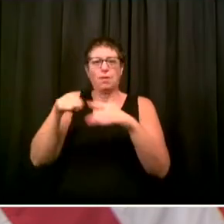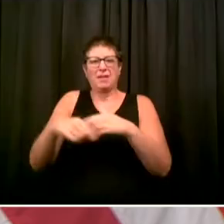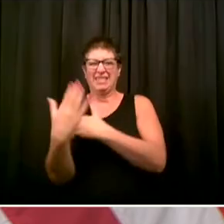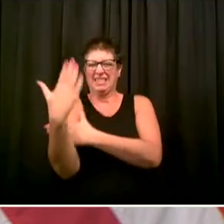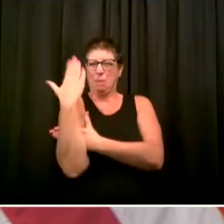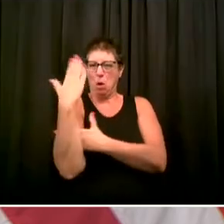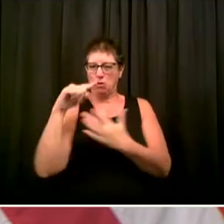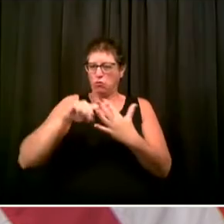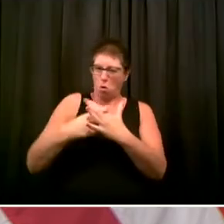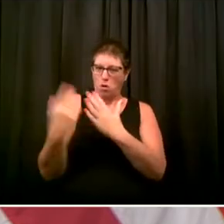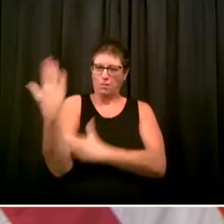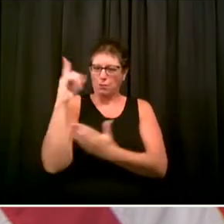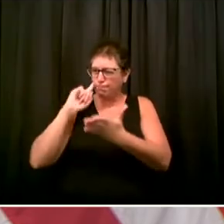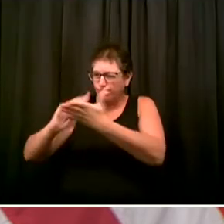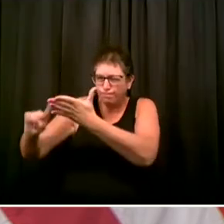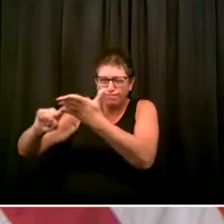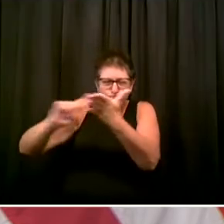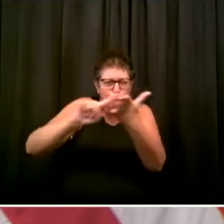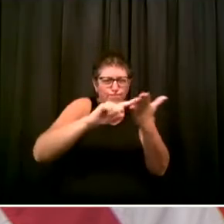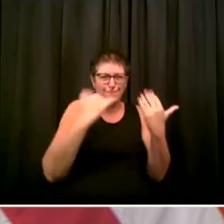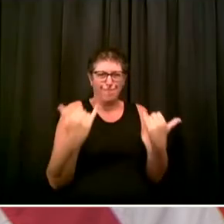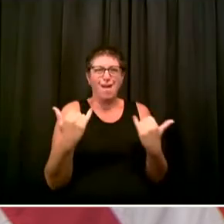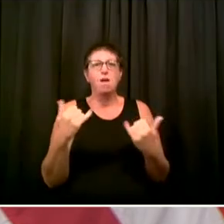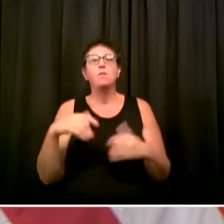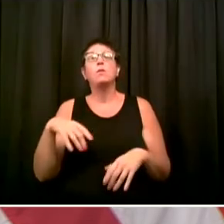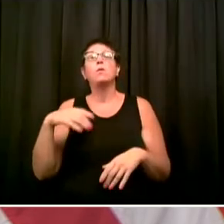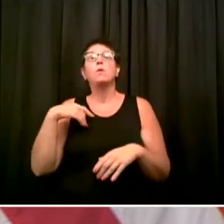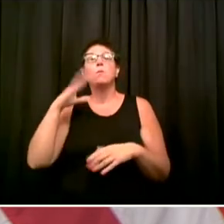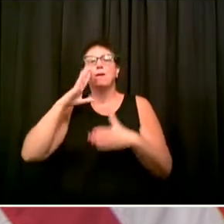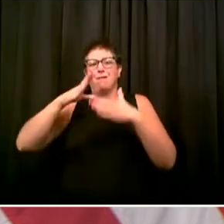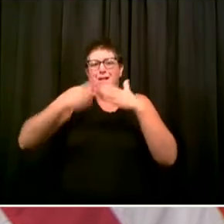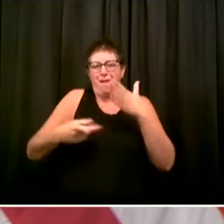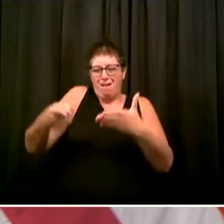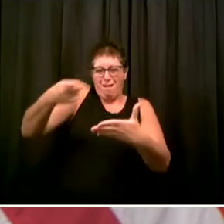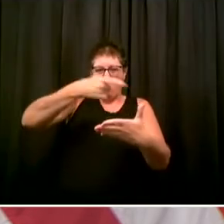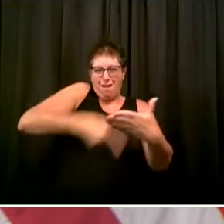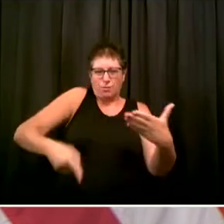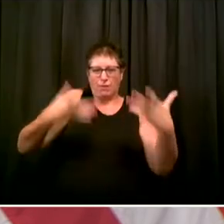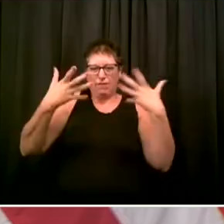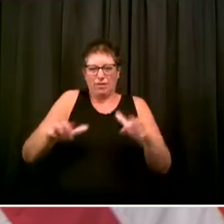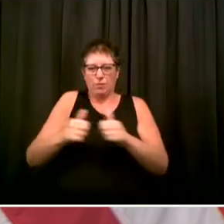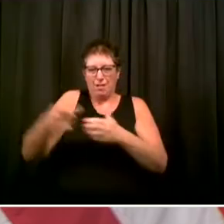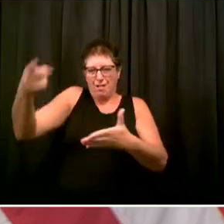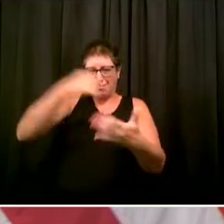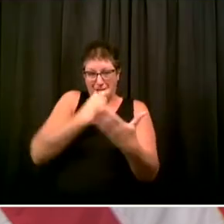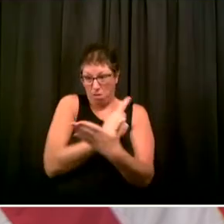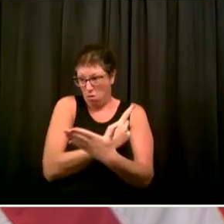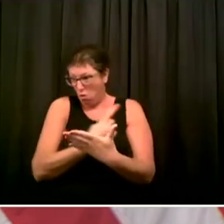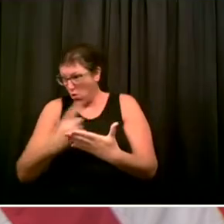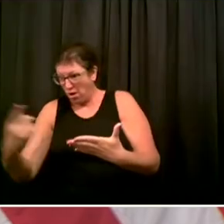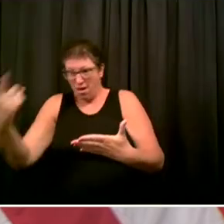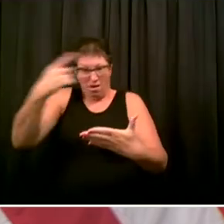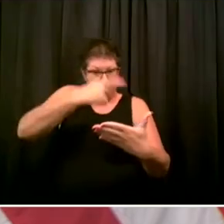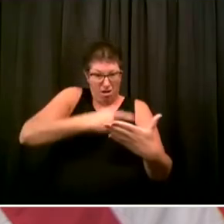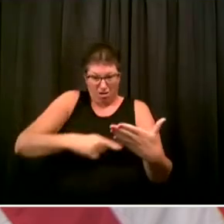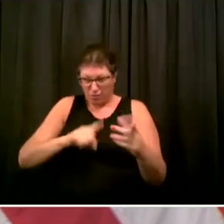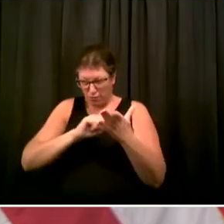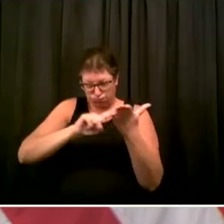MORNING AND THEY WILL